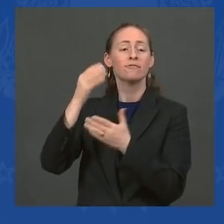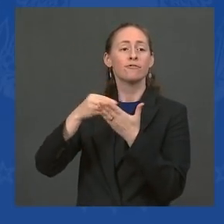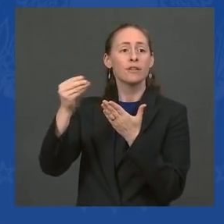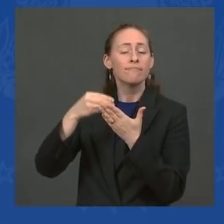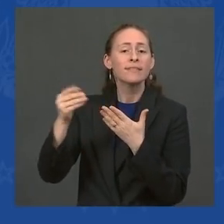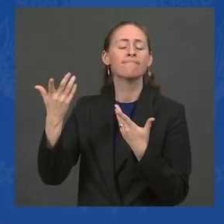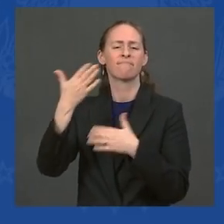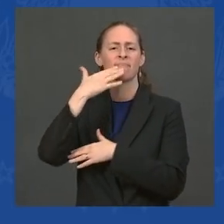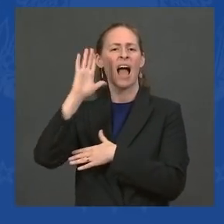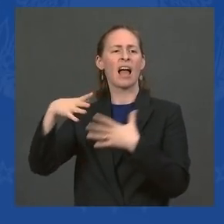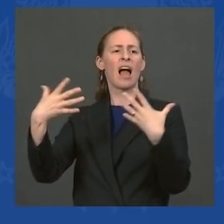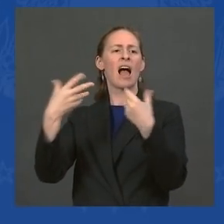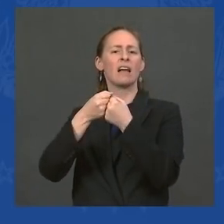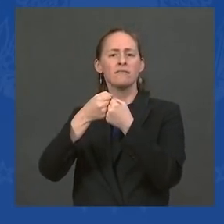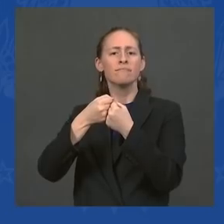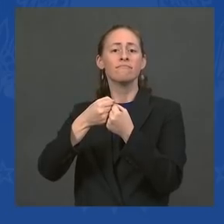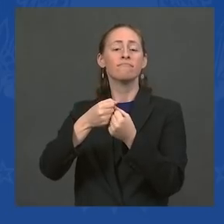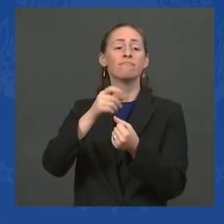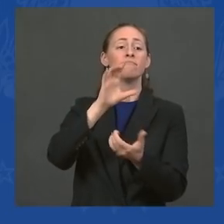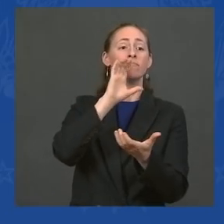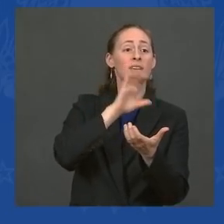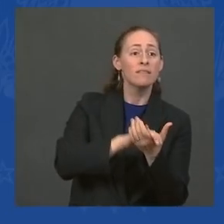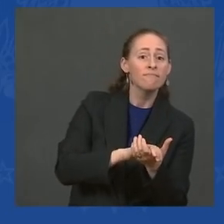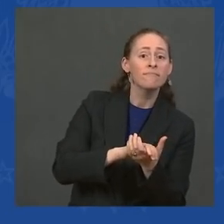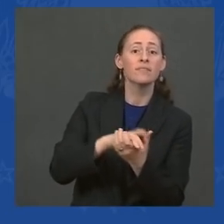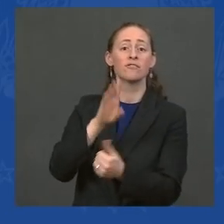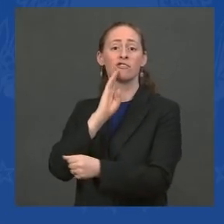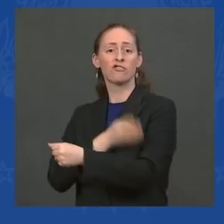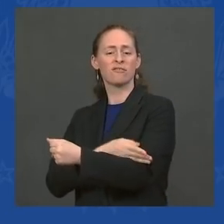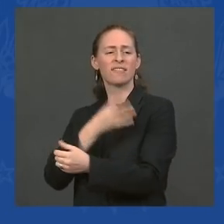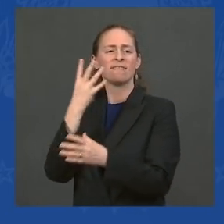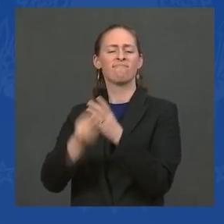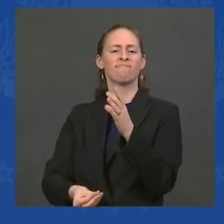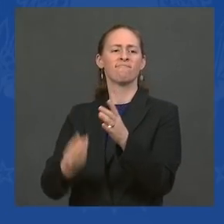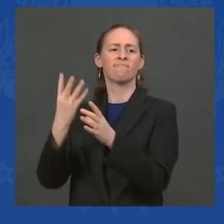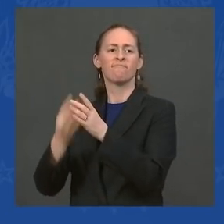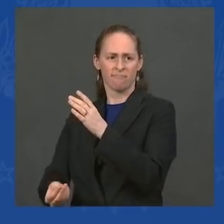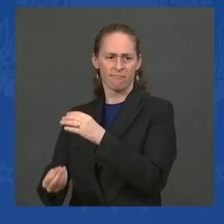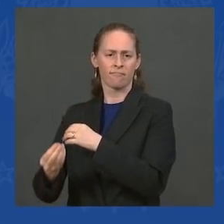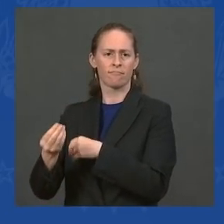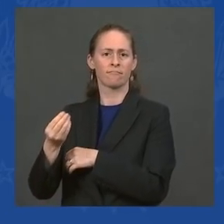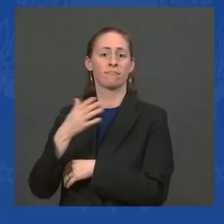and my two young boys, Beau and Hunter, were very badly injured and hospitalized for a long time.